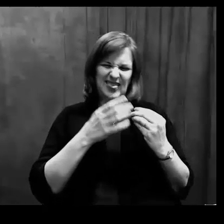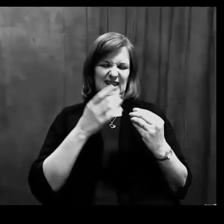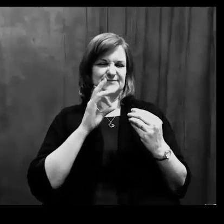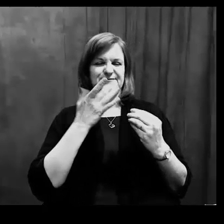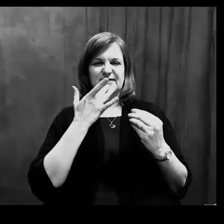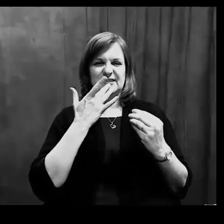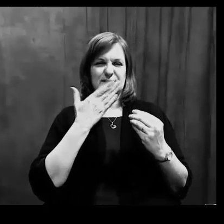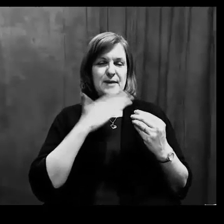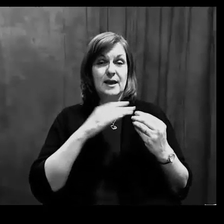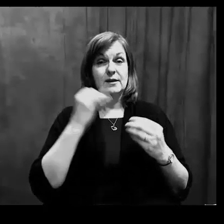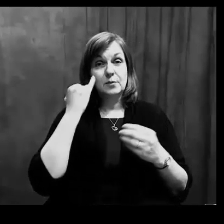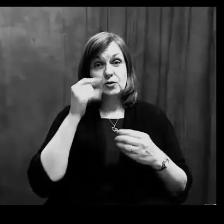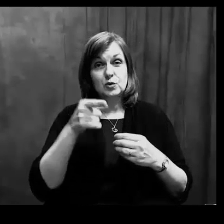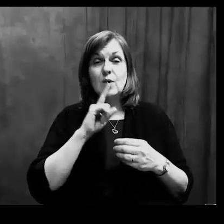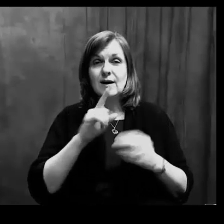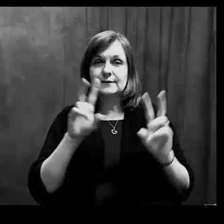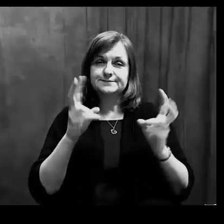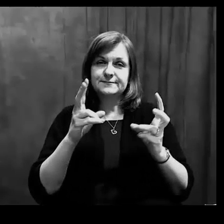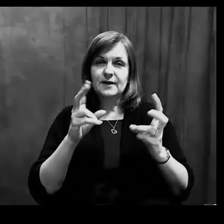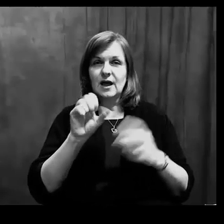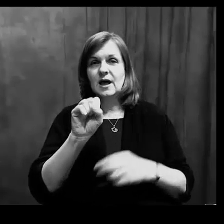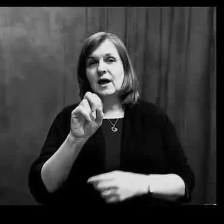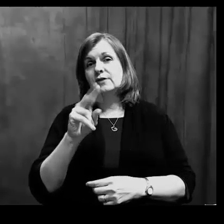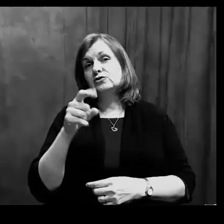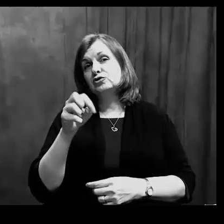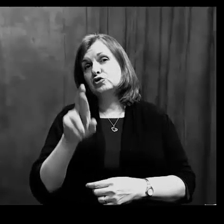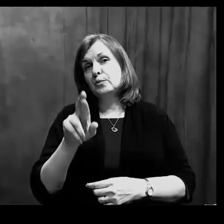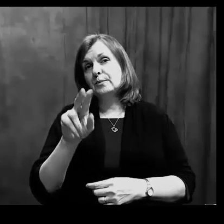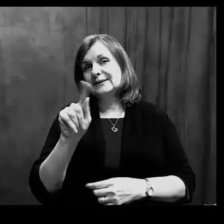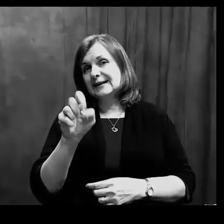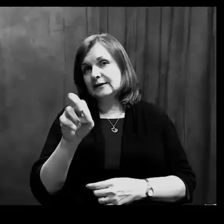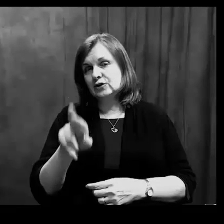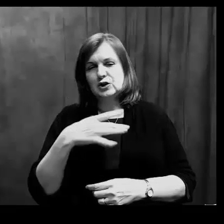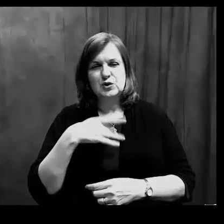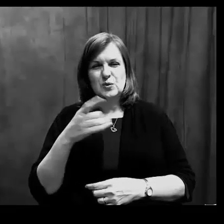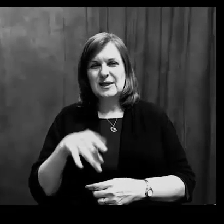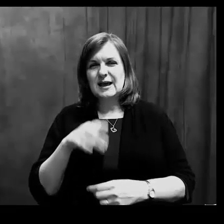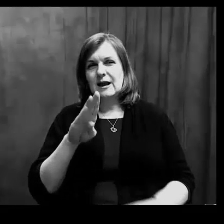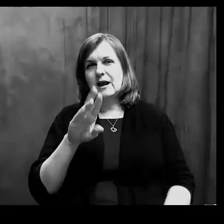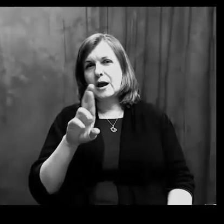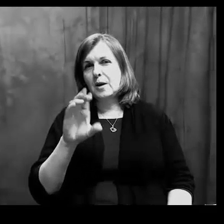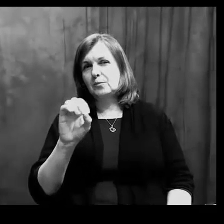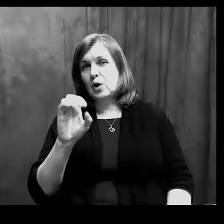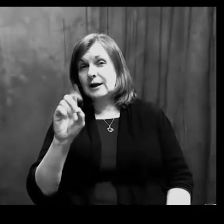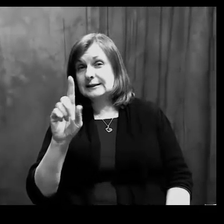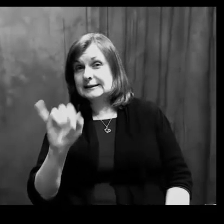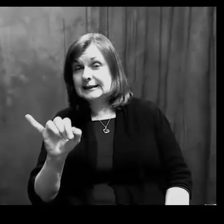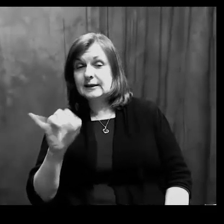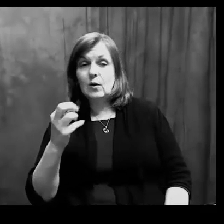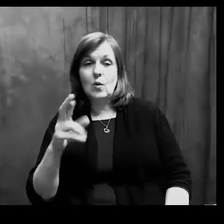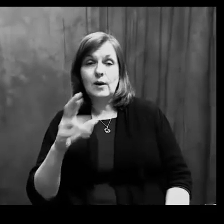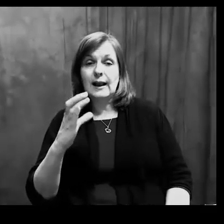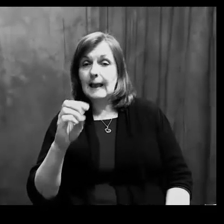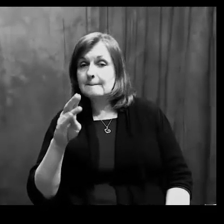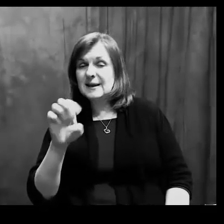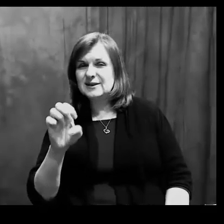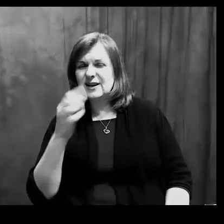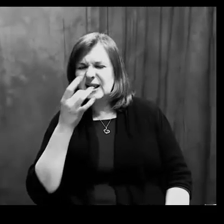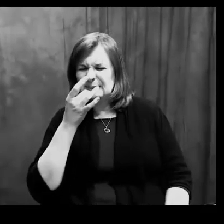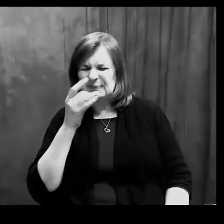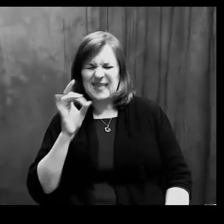so those of you that are super tasters and really don't like broccoli because its bitter and cabbage because its bitter